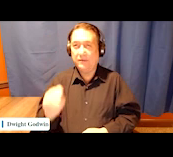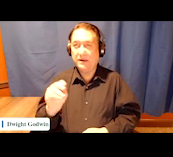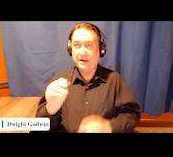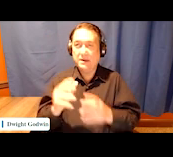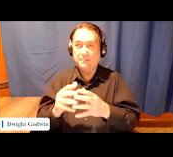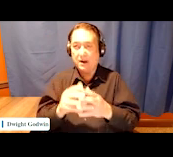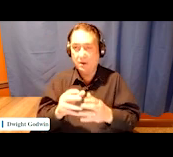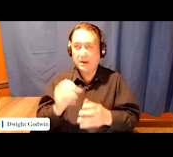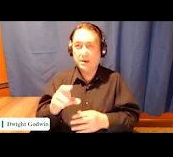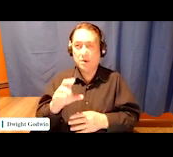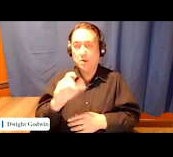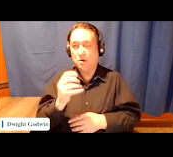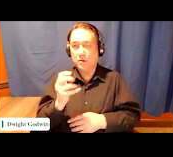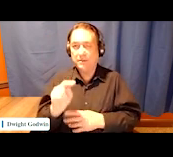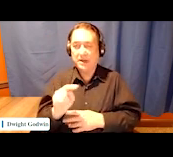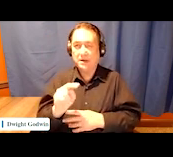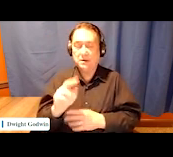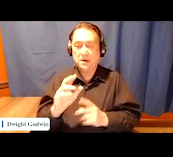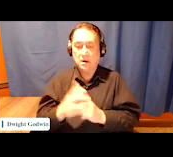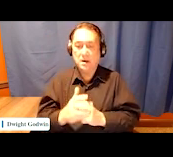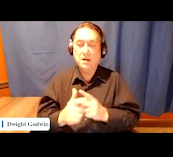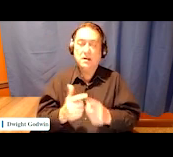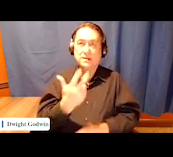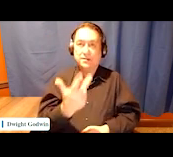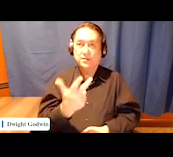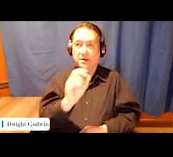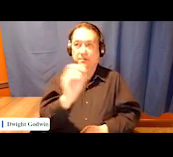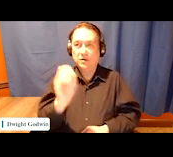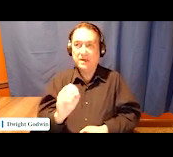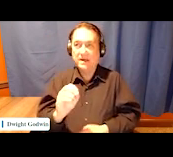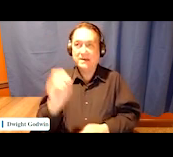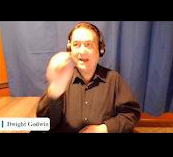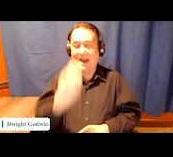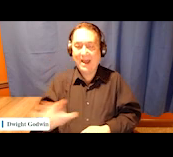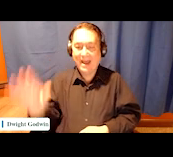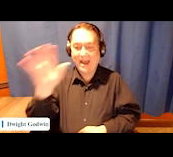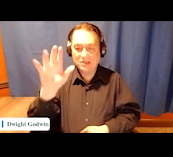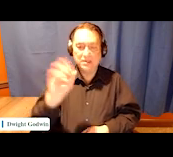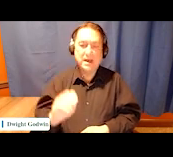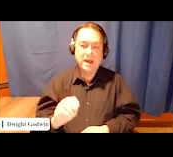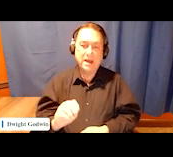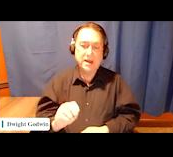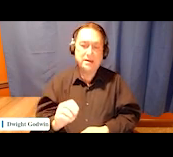and then 3% Asian, and 13% White. So it's a very diverse city